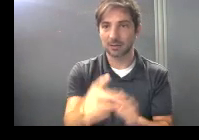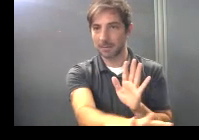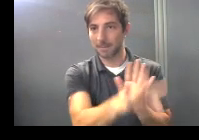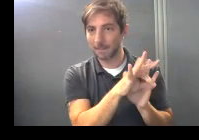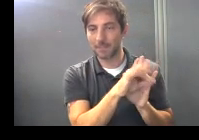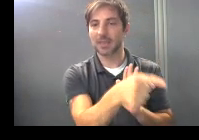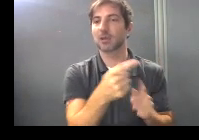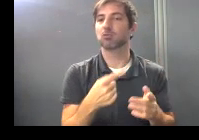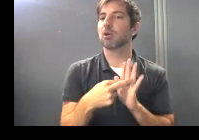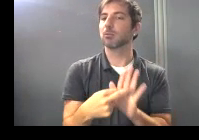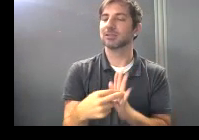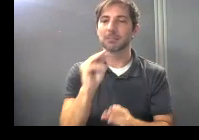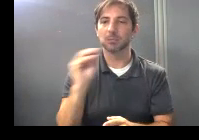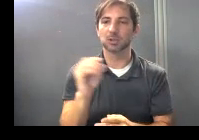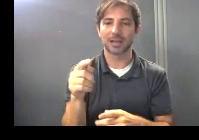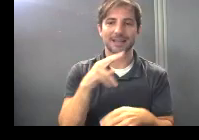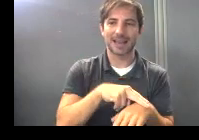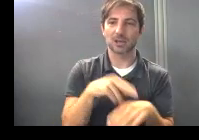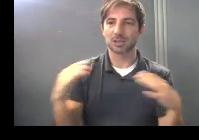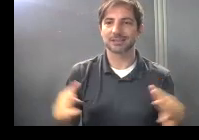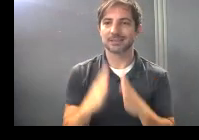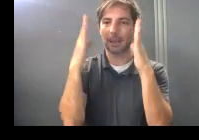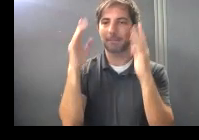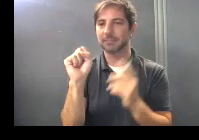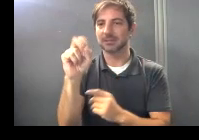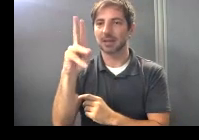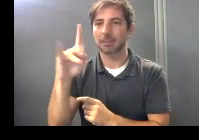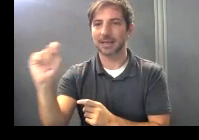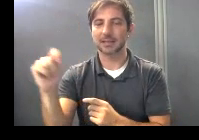MISSOURI AT THE NATIONAL SUMMIT ON CAREERS AND ARTS FOR PEOPLE WITH DISABILITIES AT THE